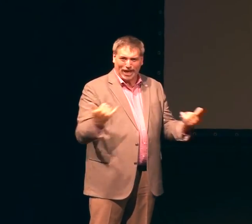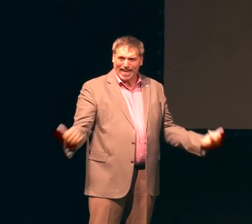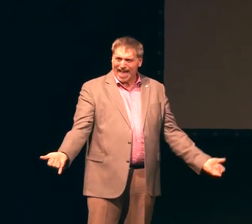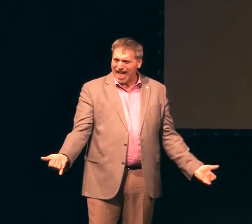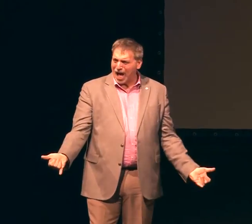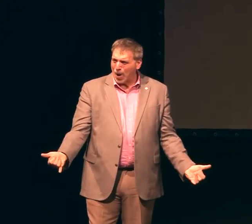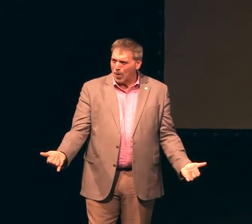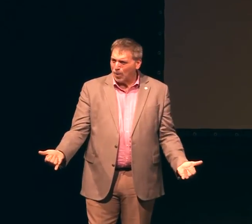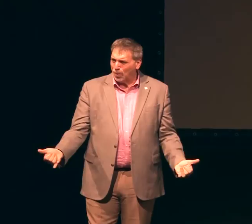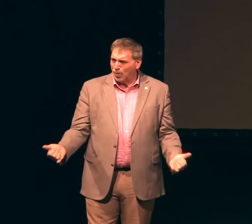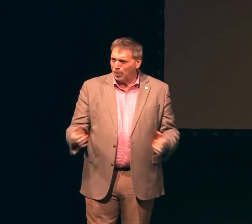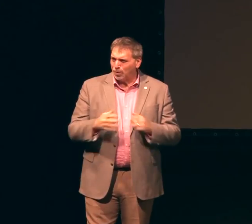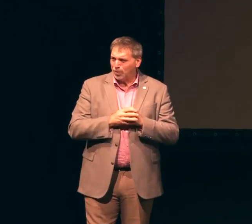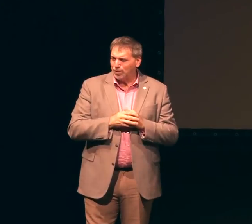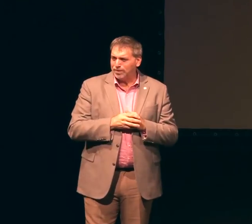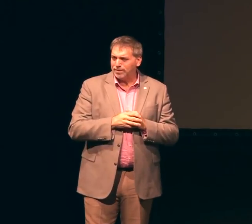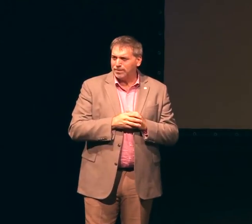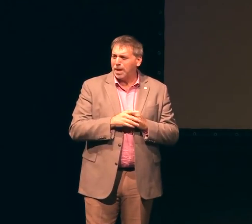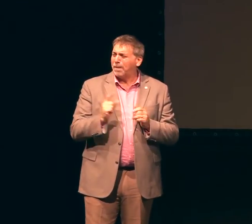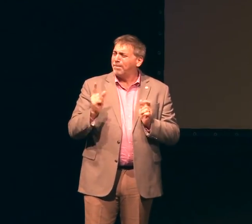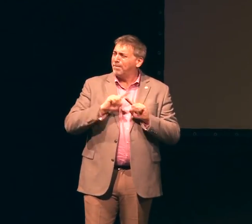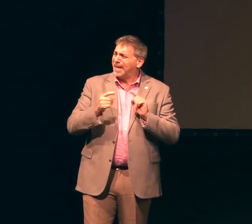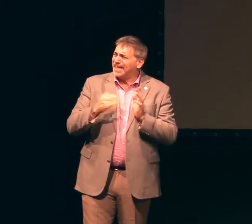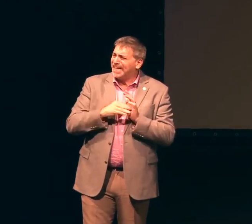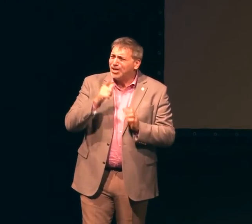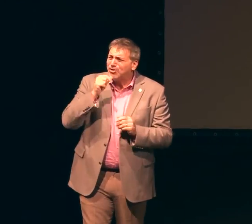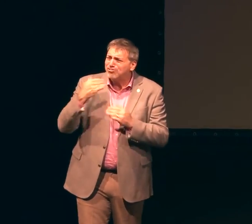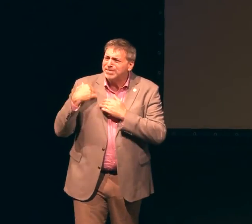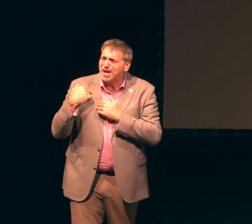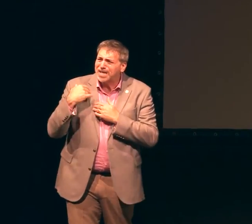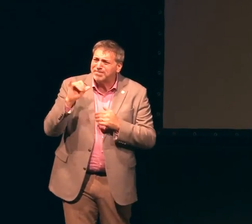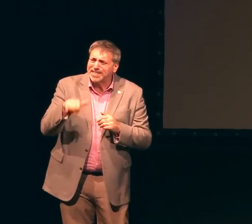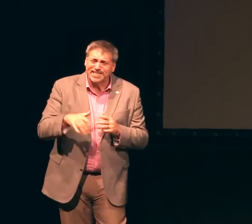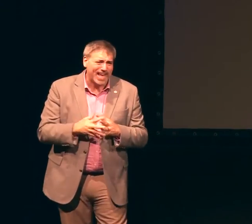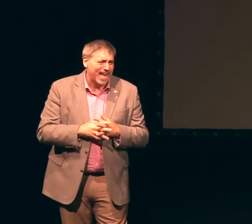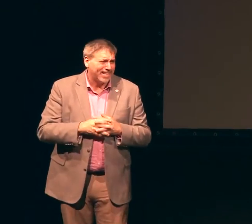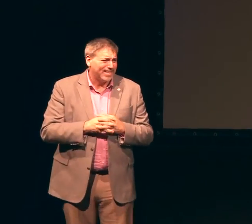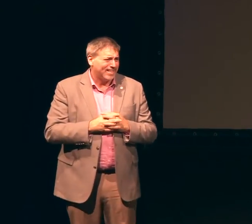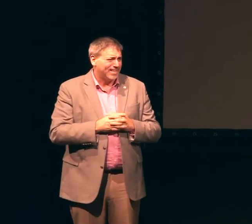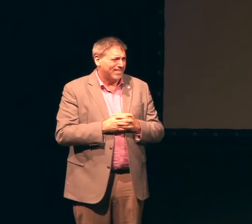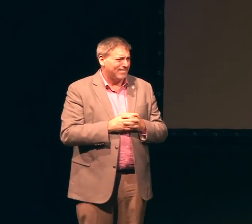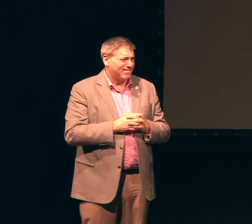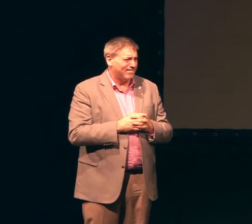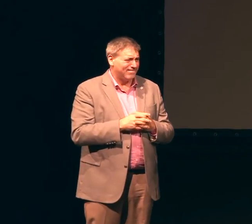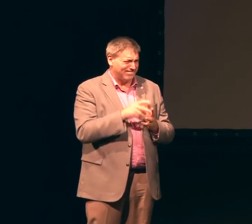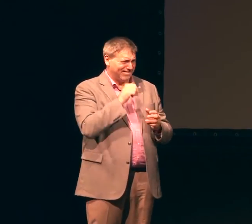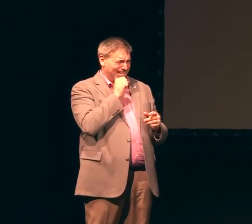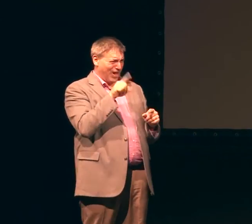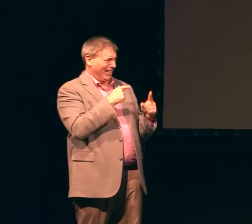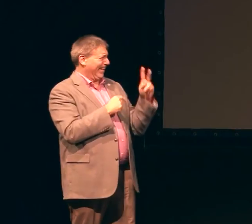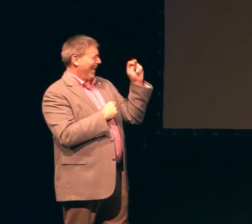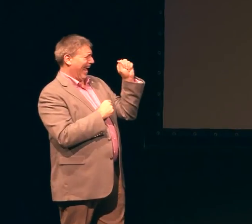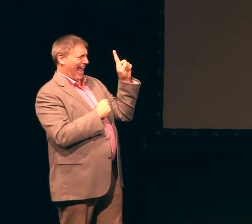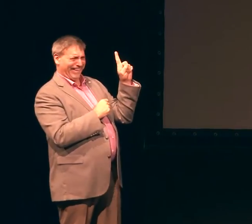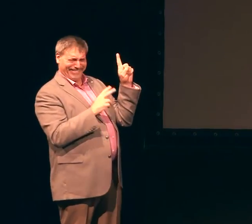me, we need intervention, we need some help. But again, who is responsible for that? It's